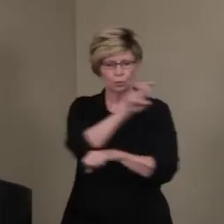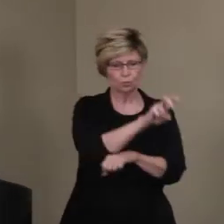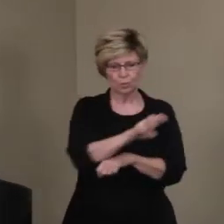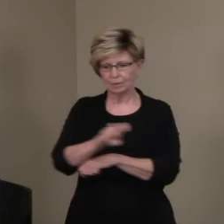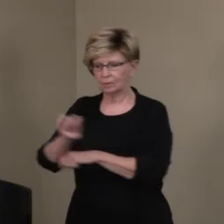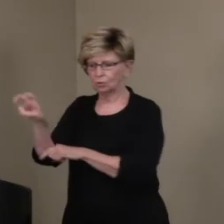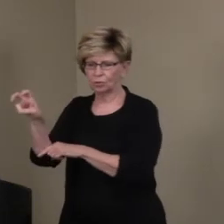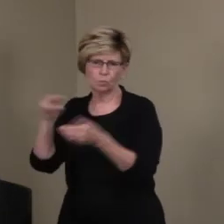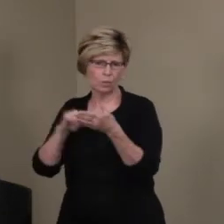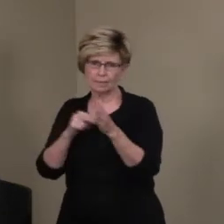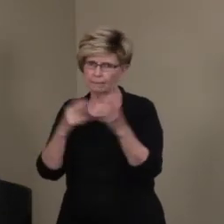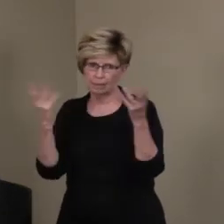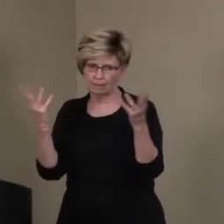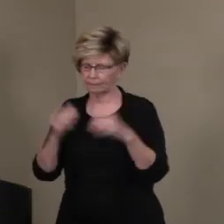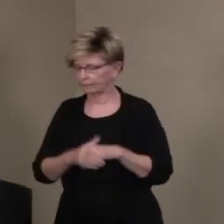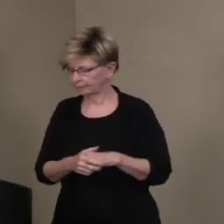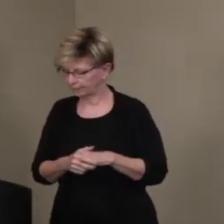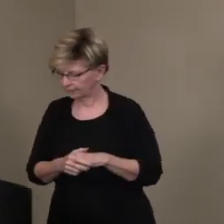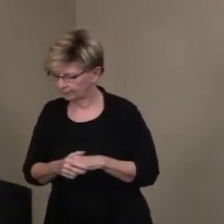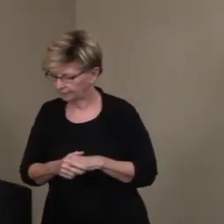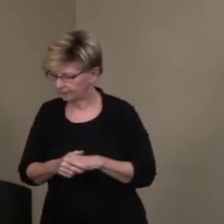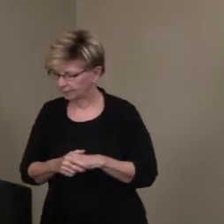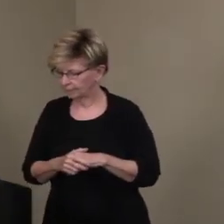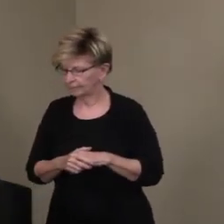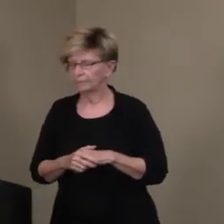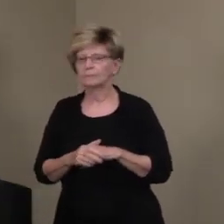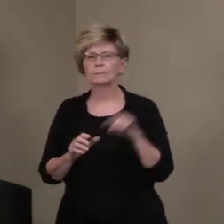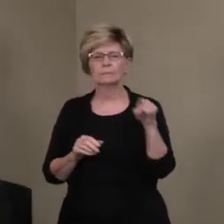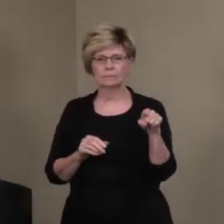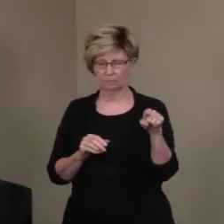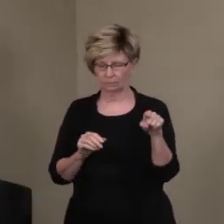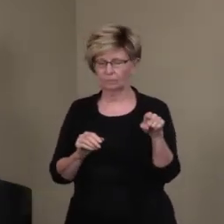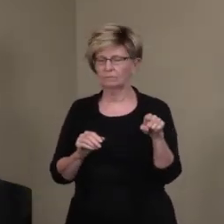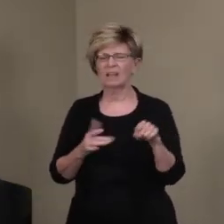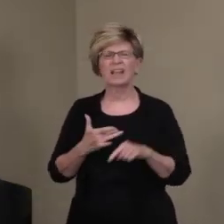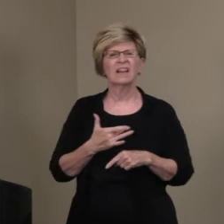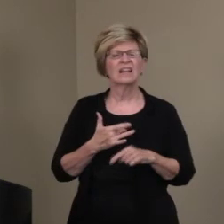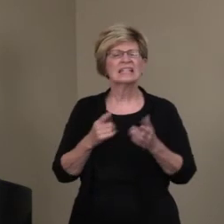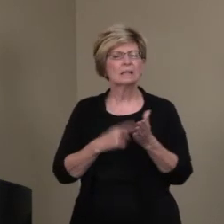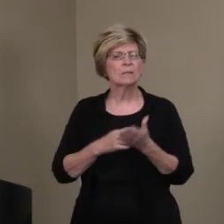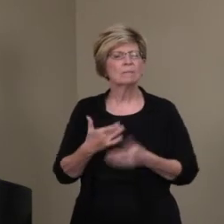it's really that transition what does it mean to transition from school to work